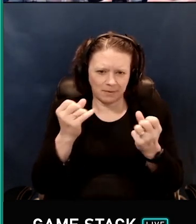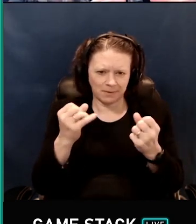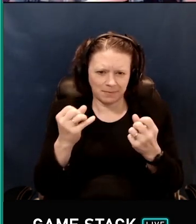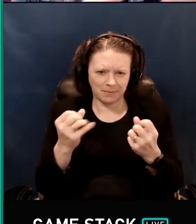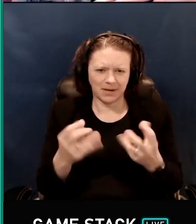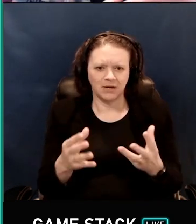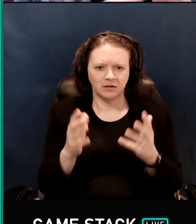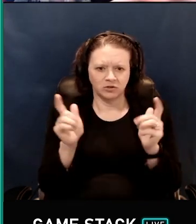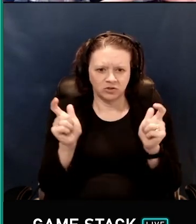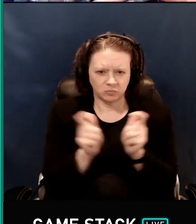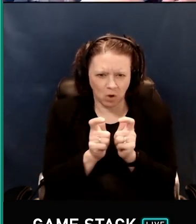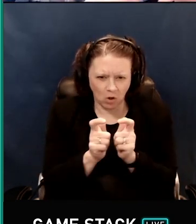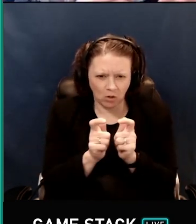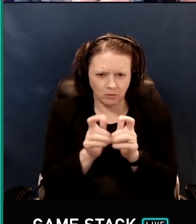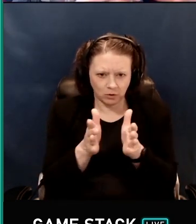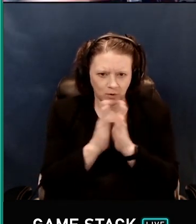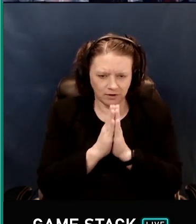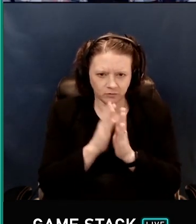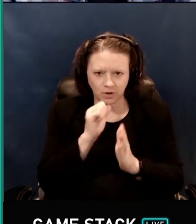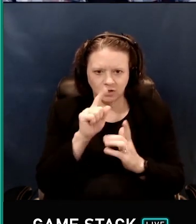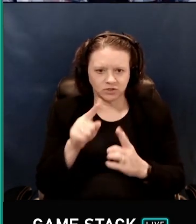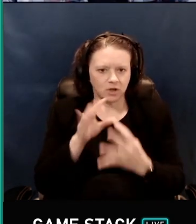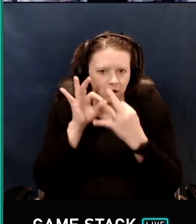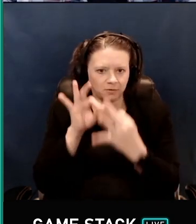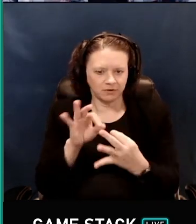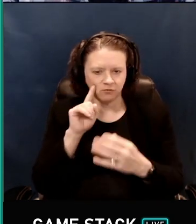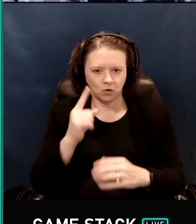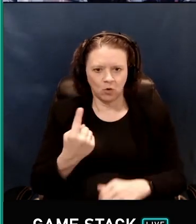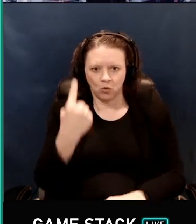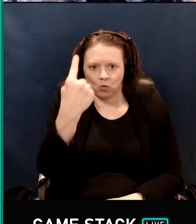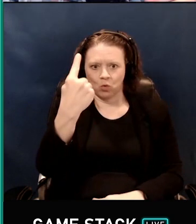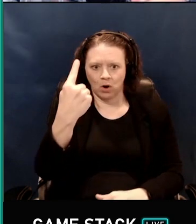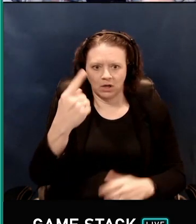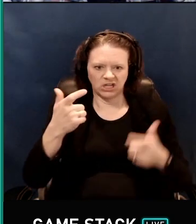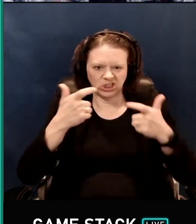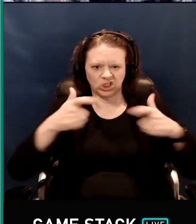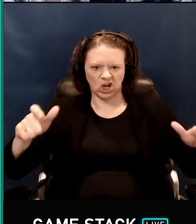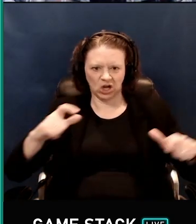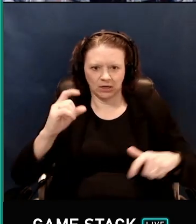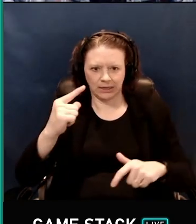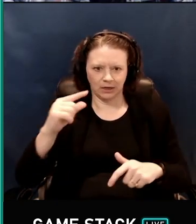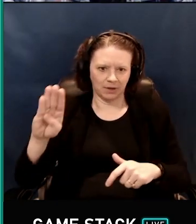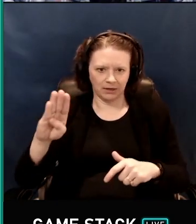we're not just optimizing for a single many gigabyte size file.